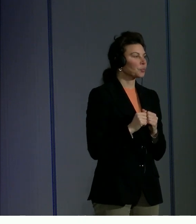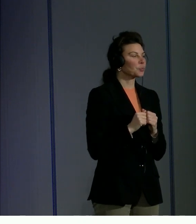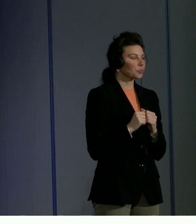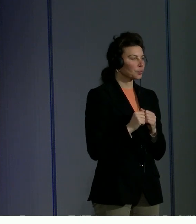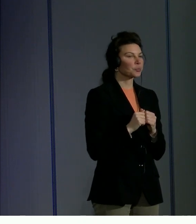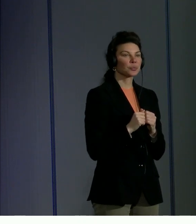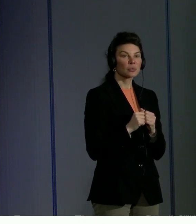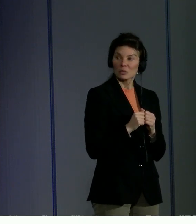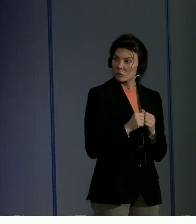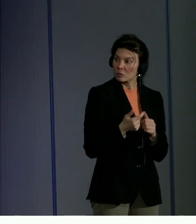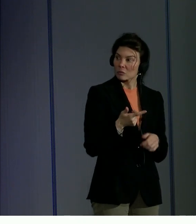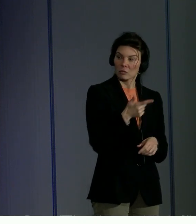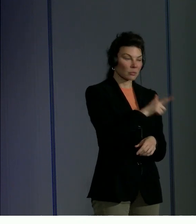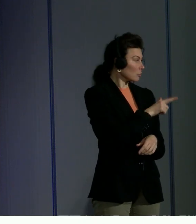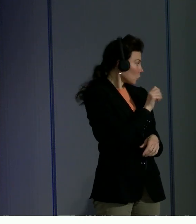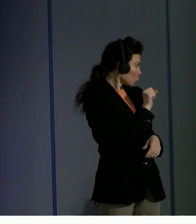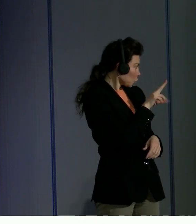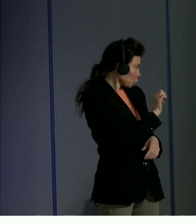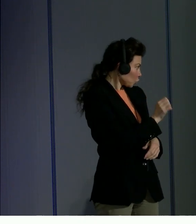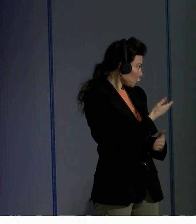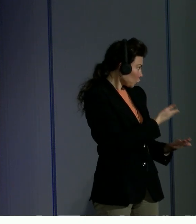Sue, would you like? >> SUE CULLEN: Sure. So how might